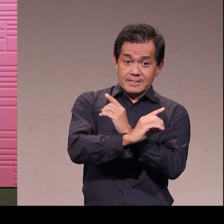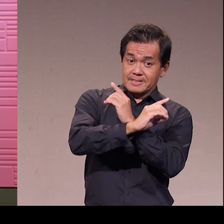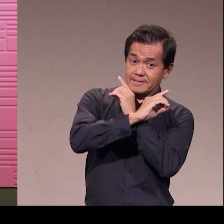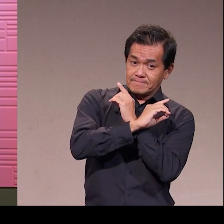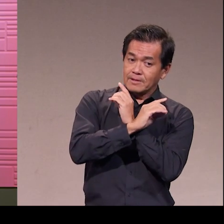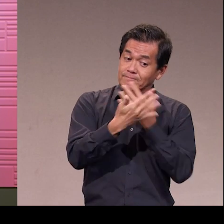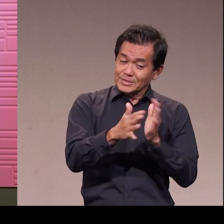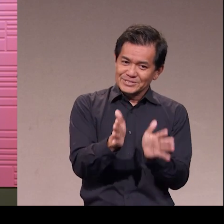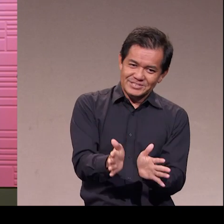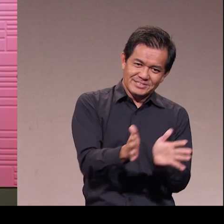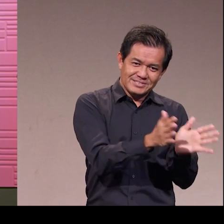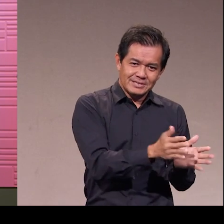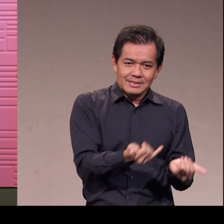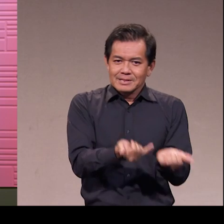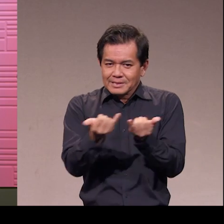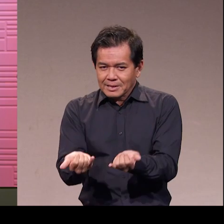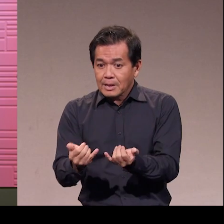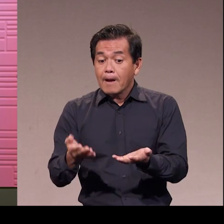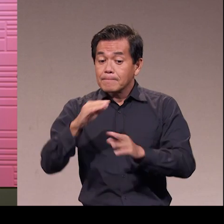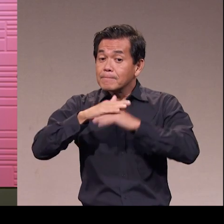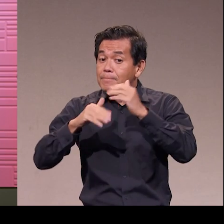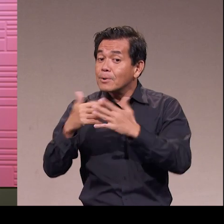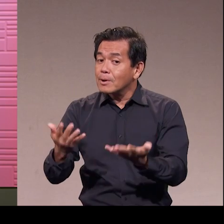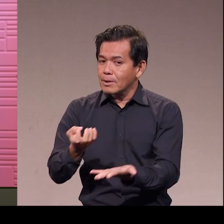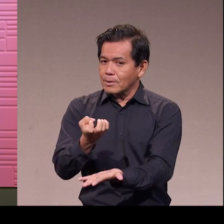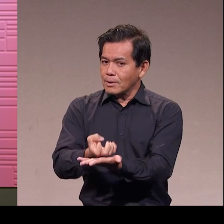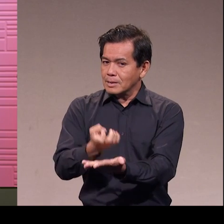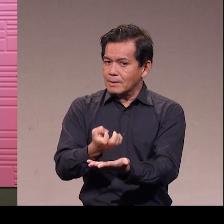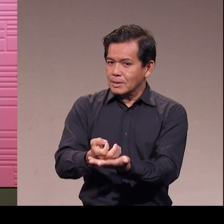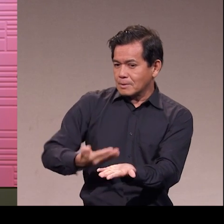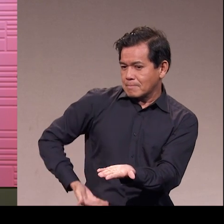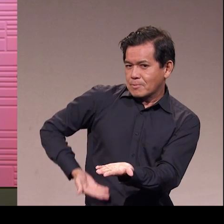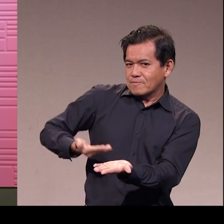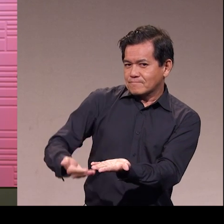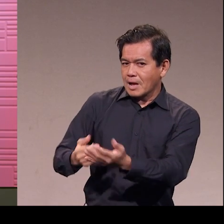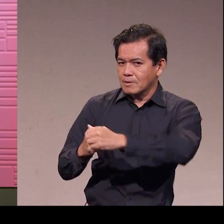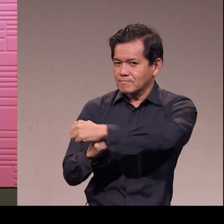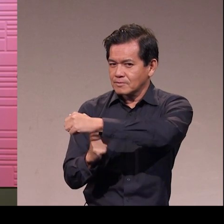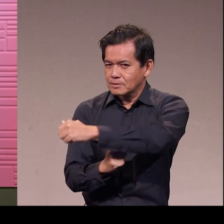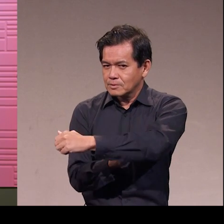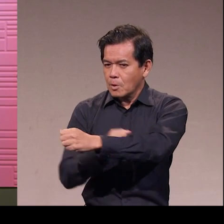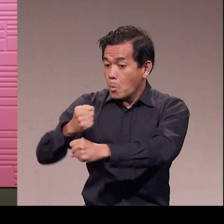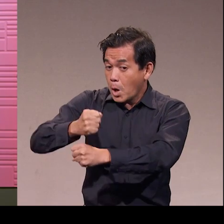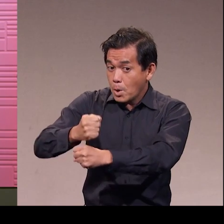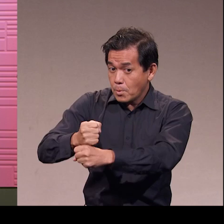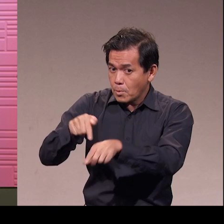and to provide jobs and give people a steady income.